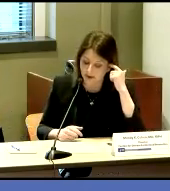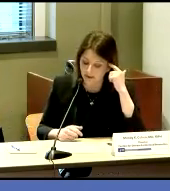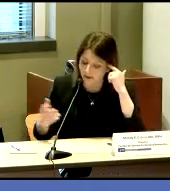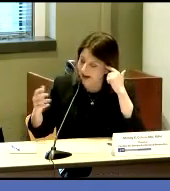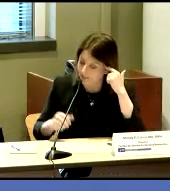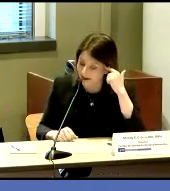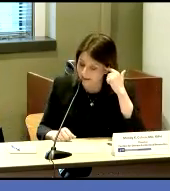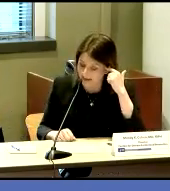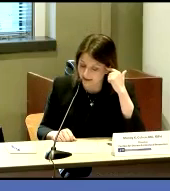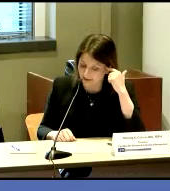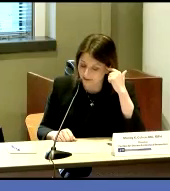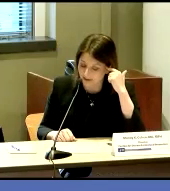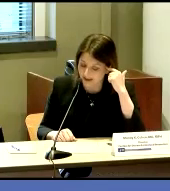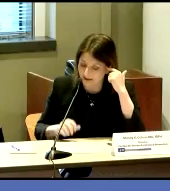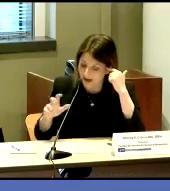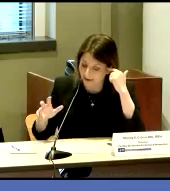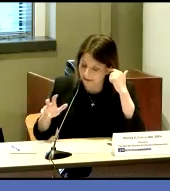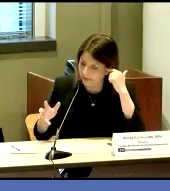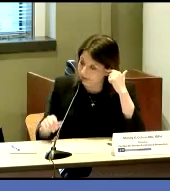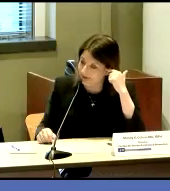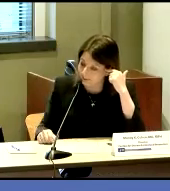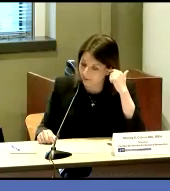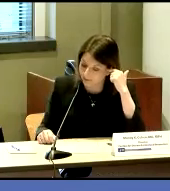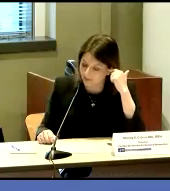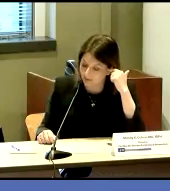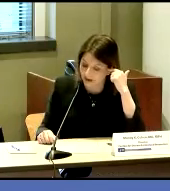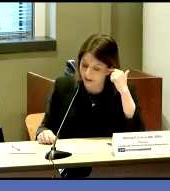So, I'm excited to hear how you sort of step through that.